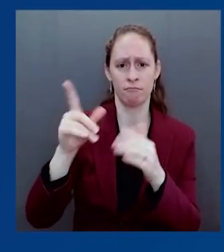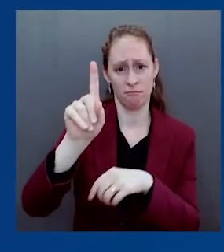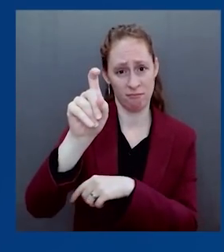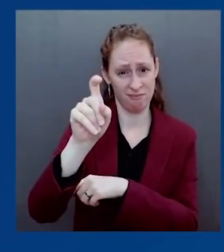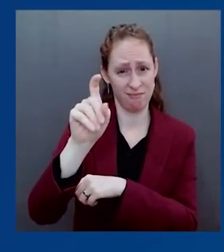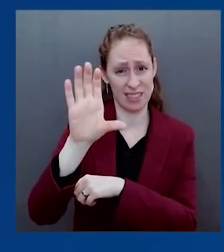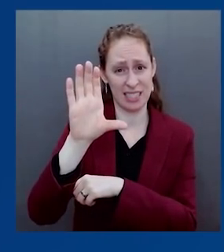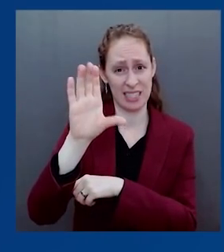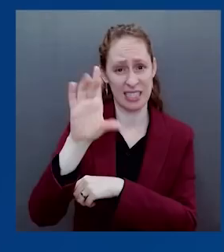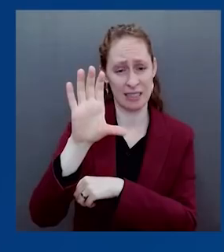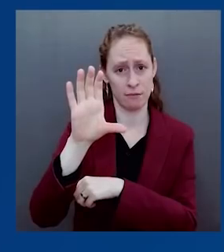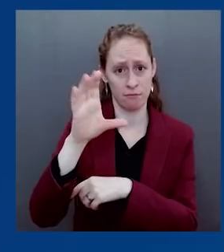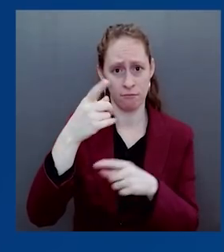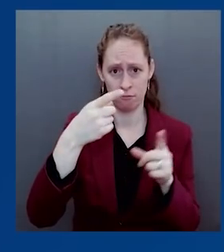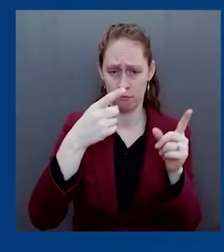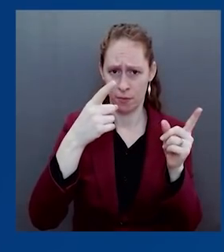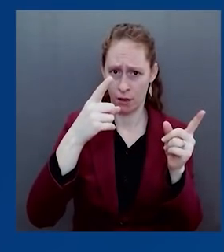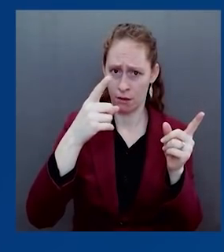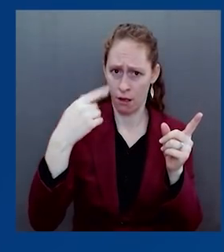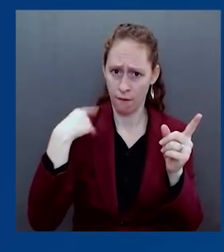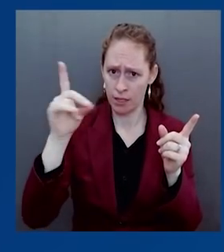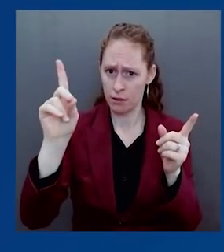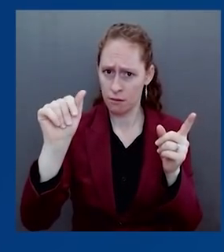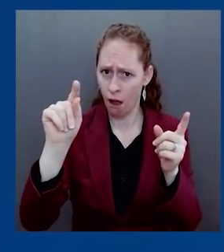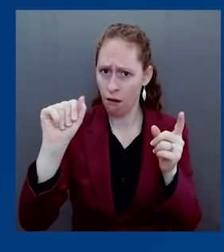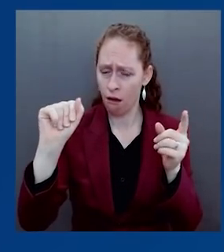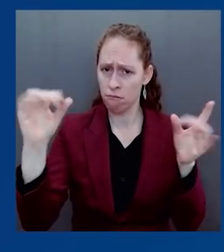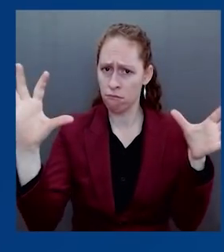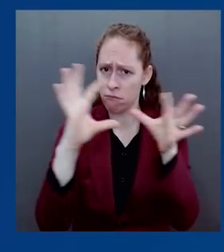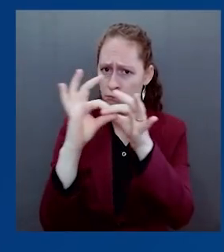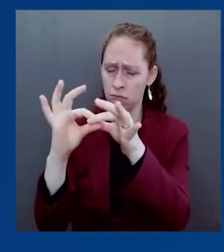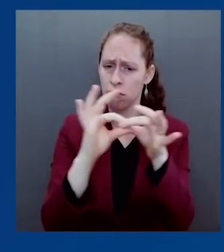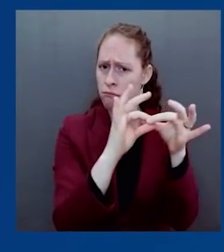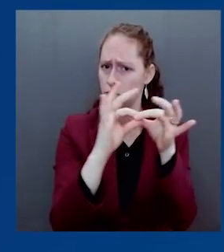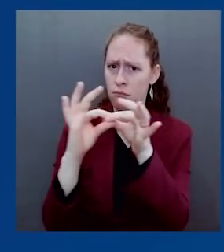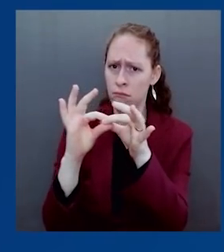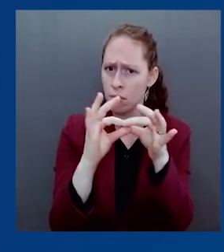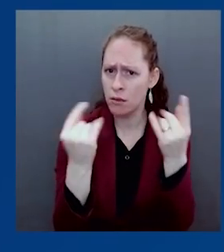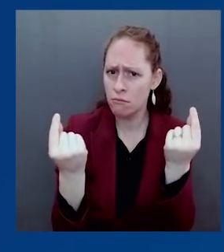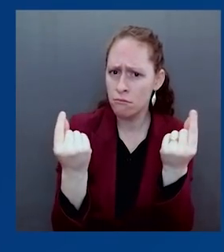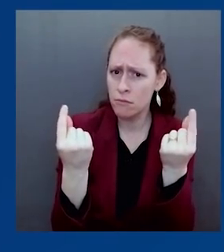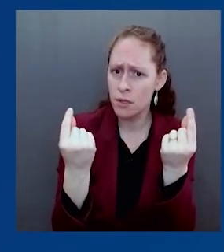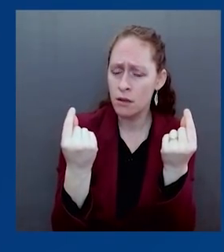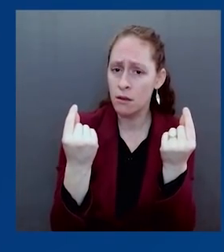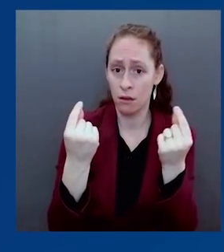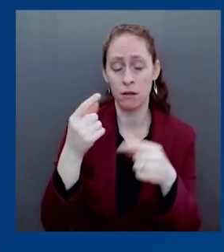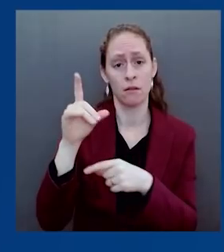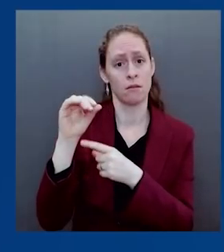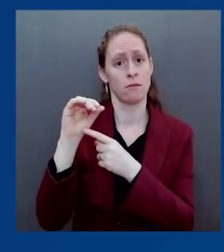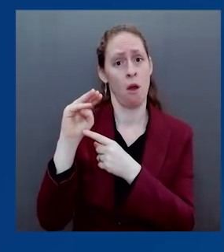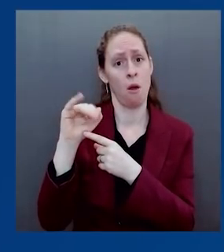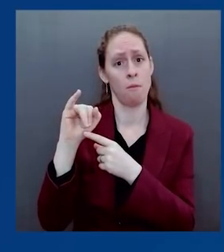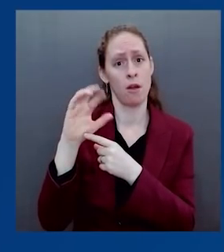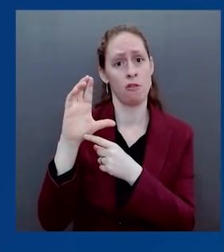since deaths tend to lag cases and hospitalizations? Or could it be Omicron, and, just because there's a sheer --